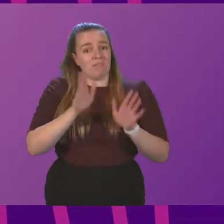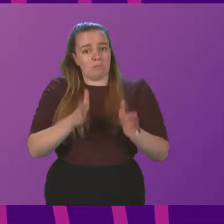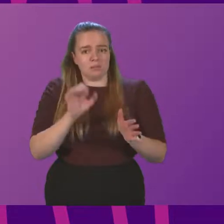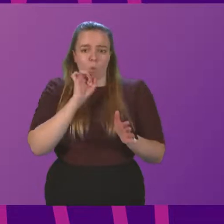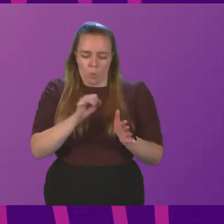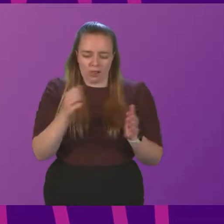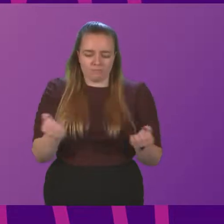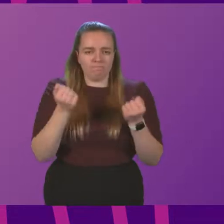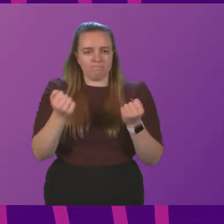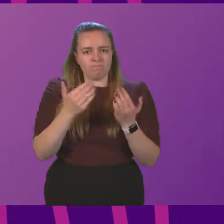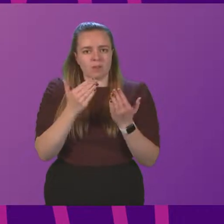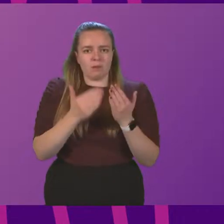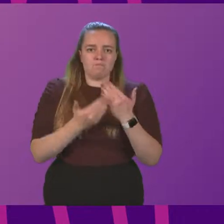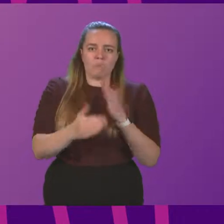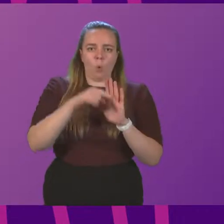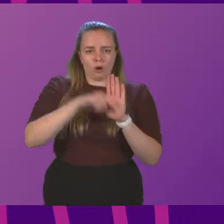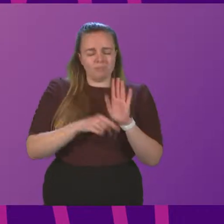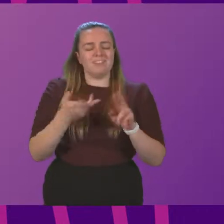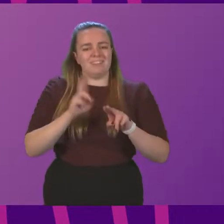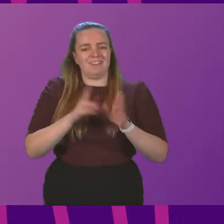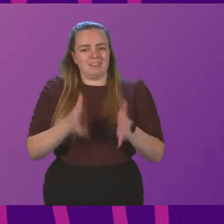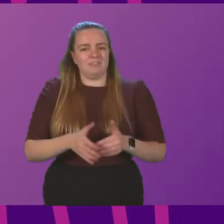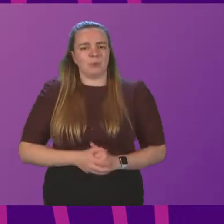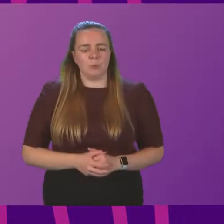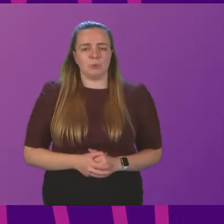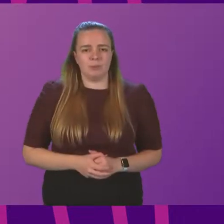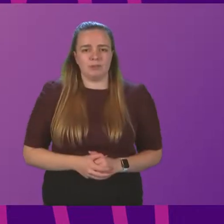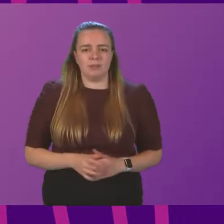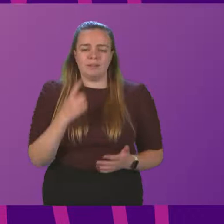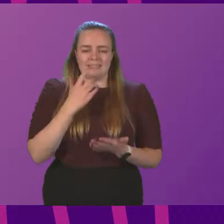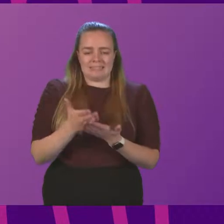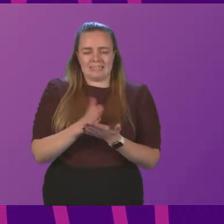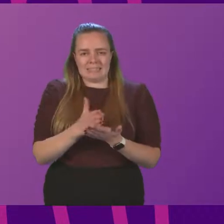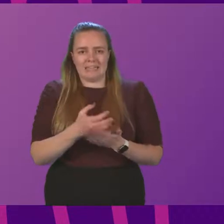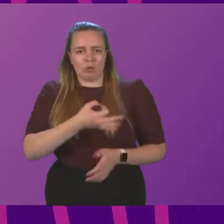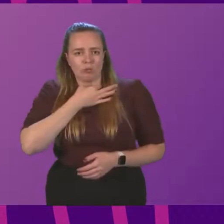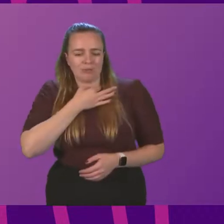that are in place if it proves necessary to do so. The uncertainty and risk that we face as winter